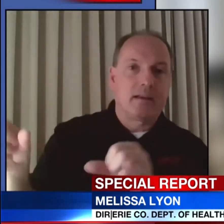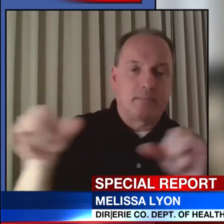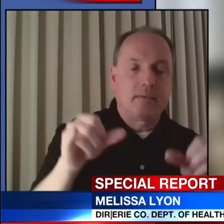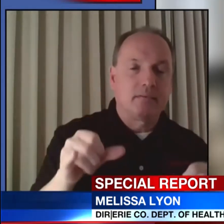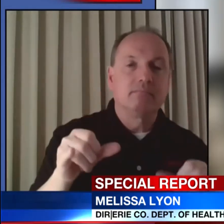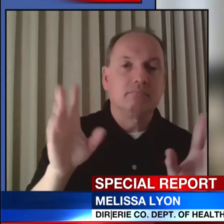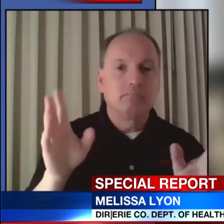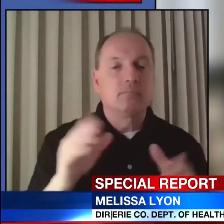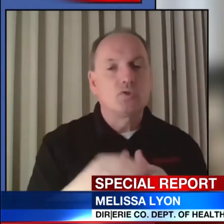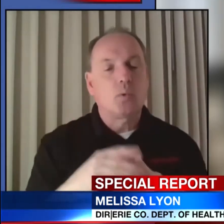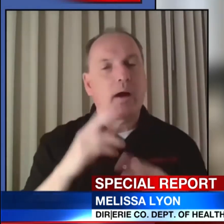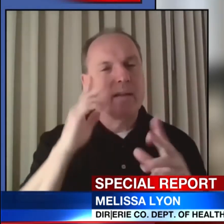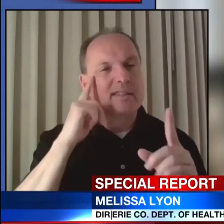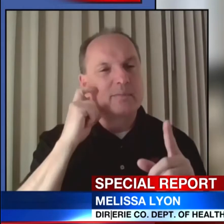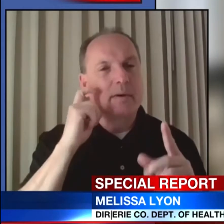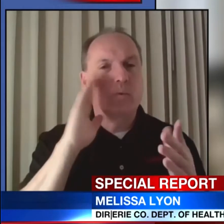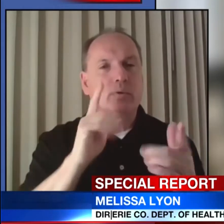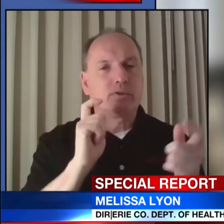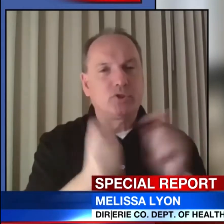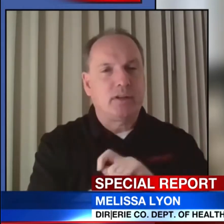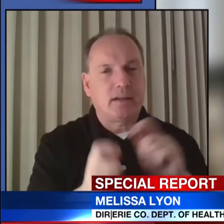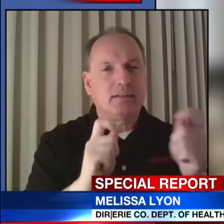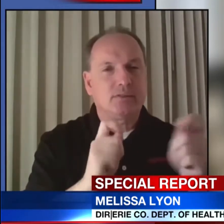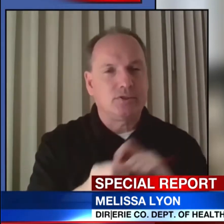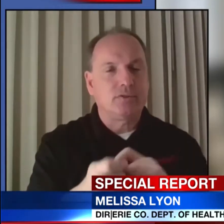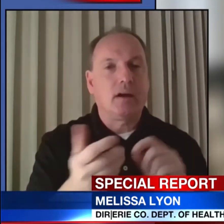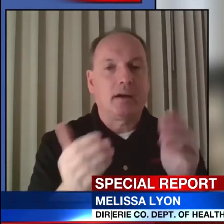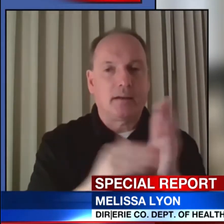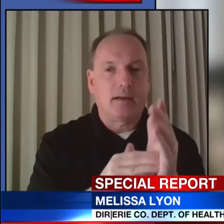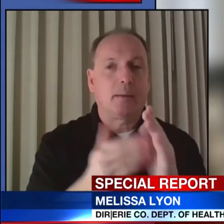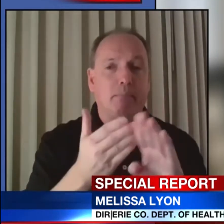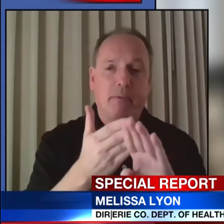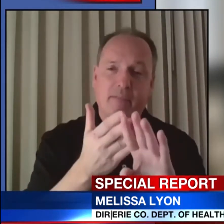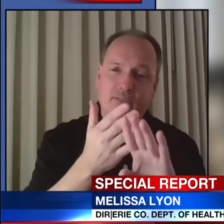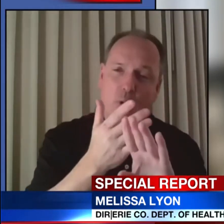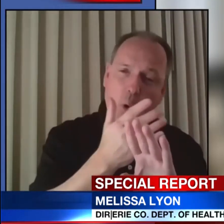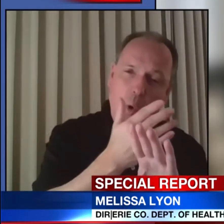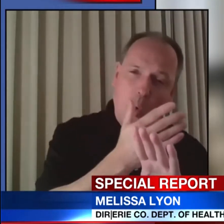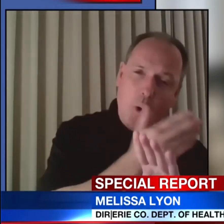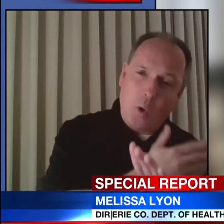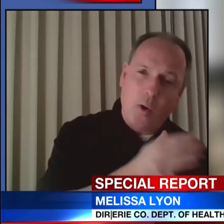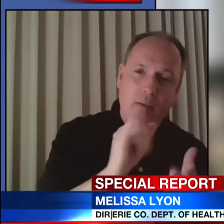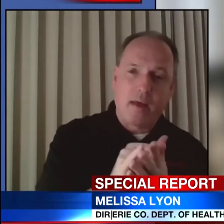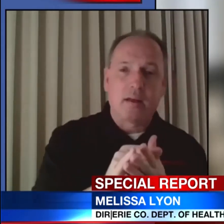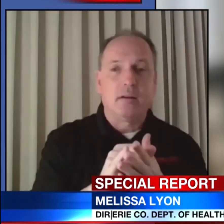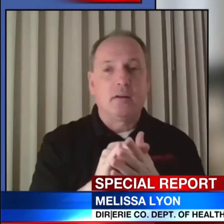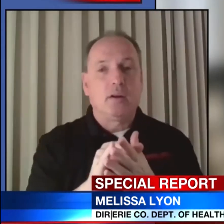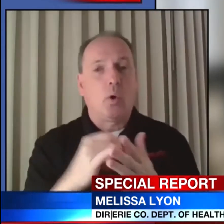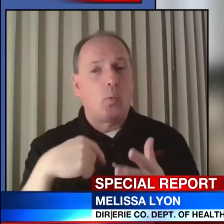BETTER AS FAR AS DOSES WE WILL GET FOR THE NEXT 4 WEEKS AND THEN MOVING FORWARD I SUSPECT THAT WILL